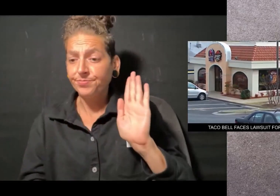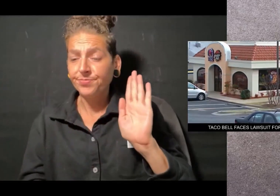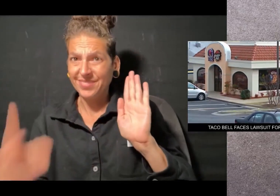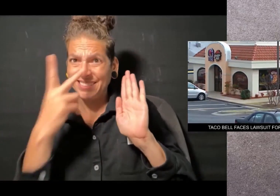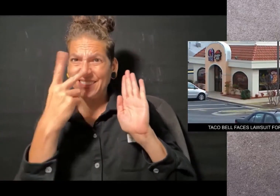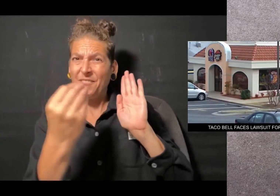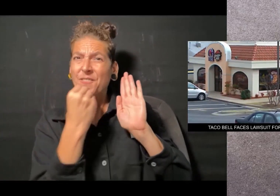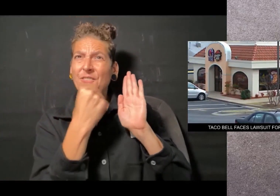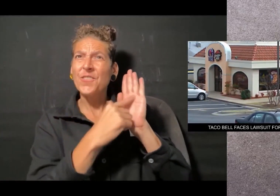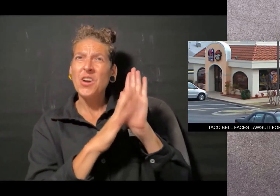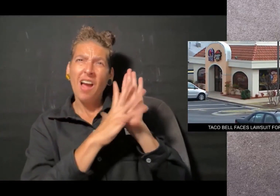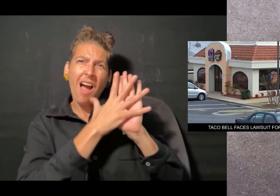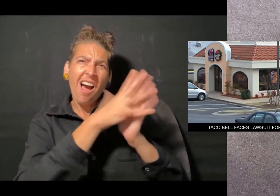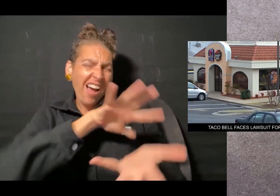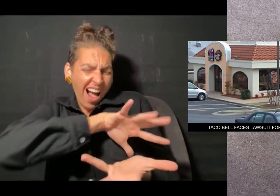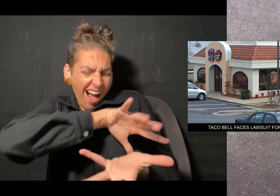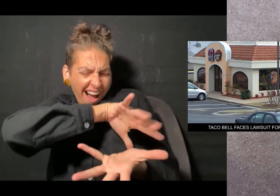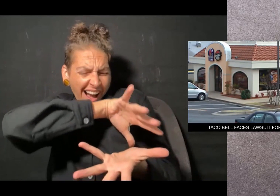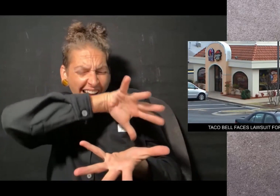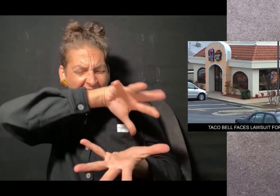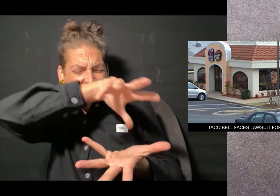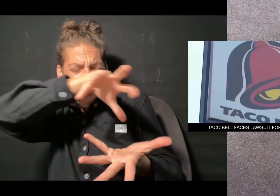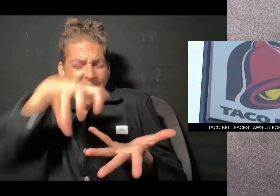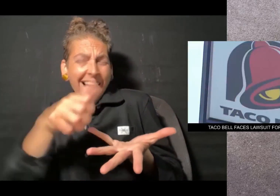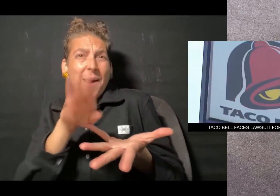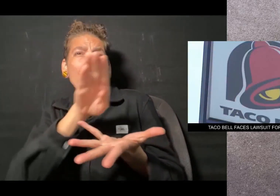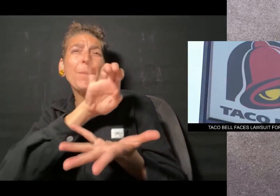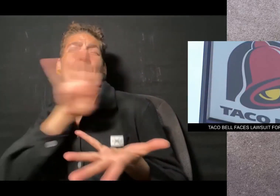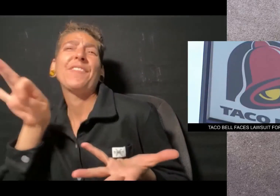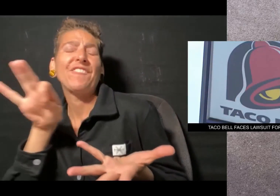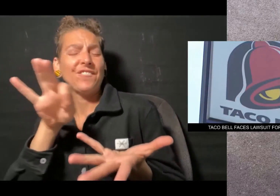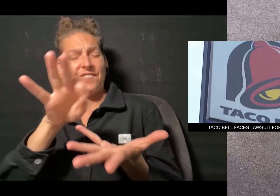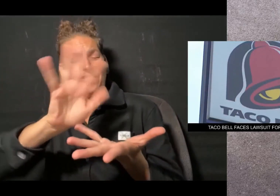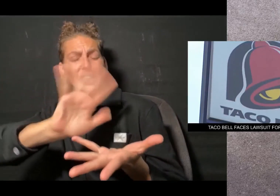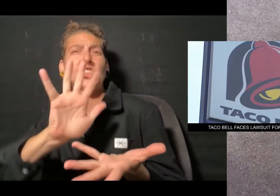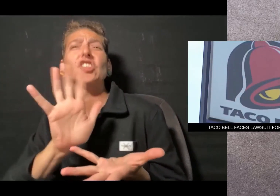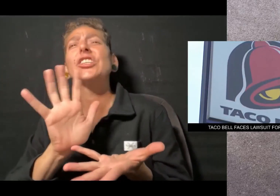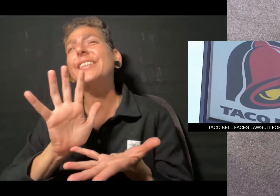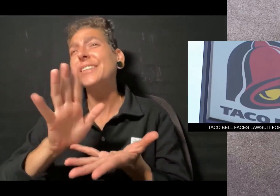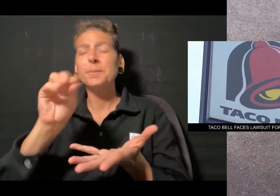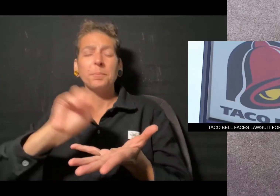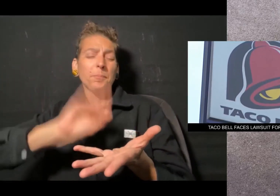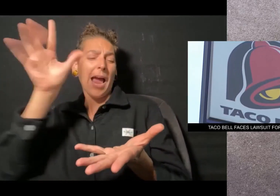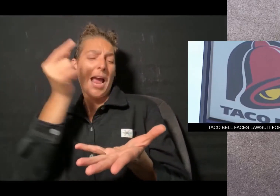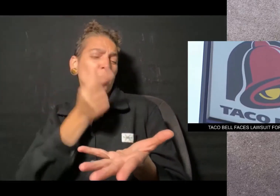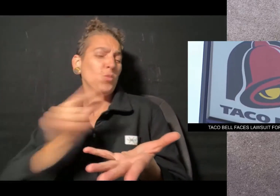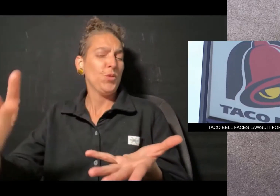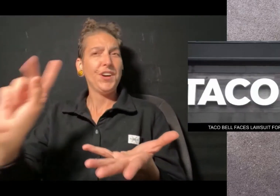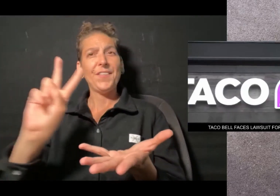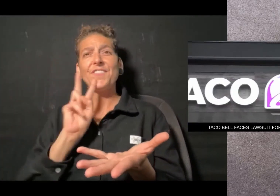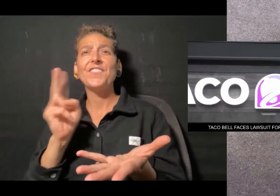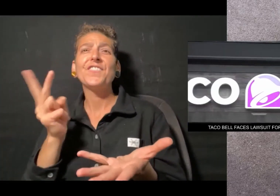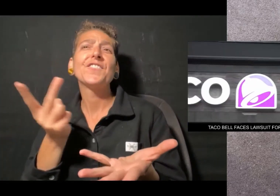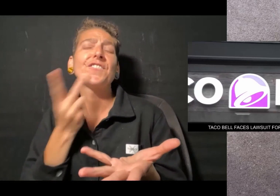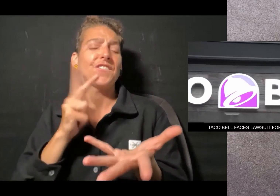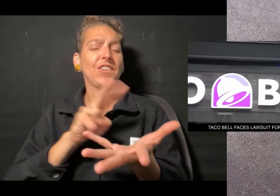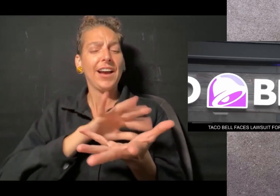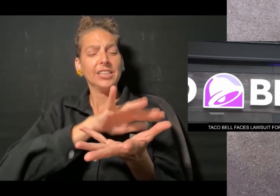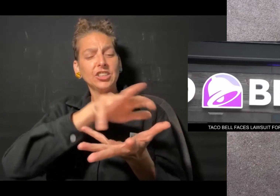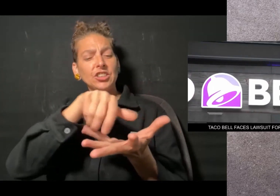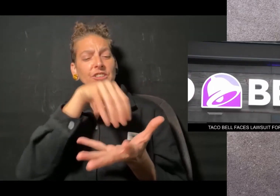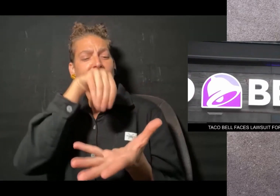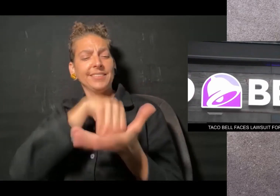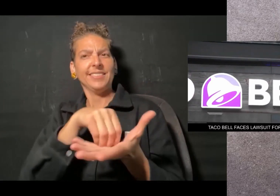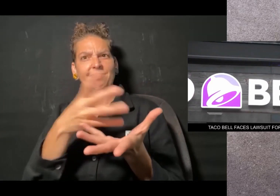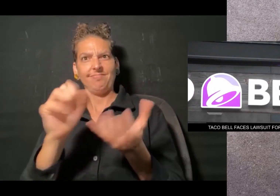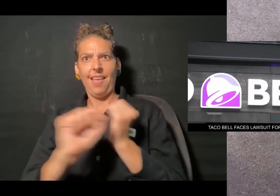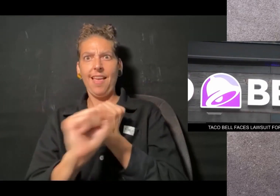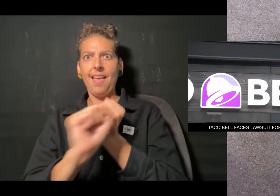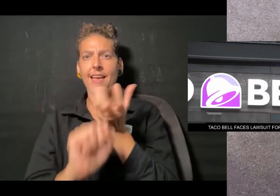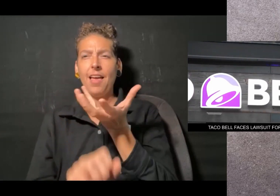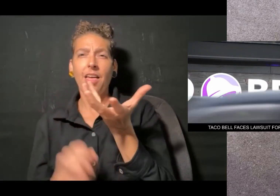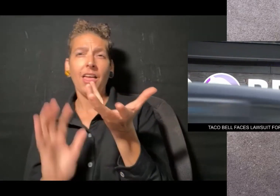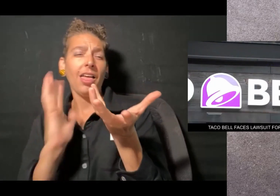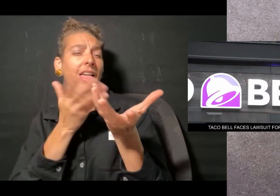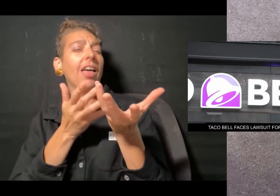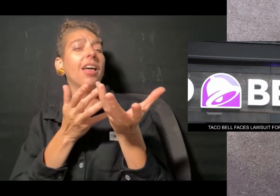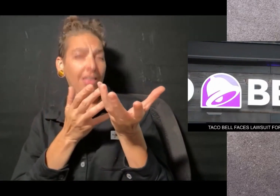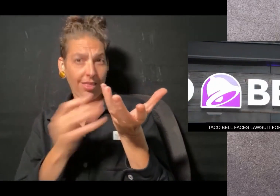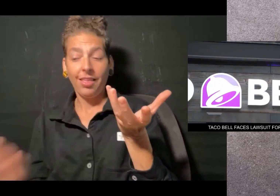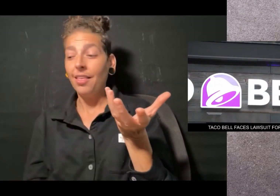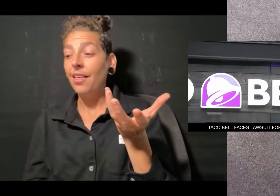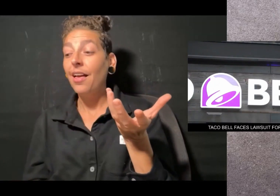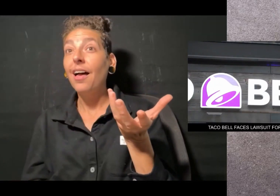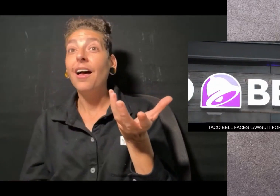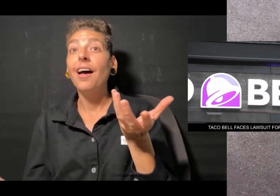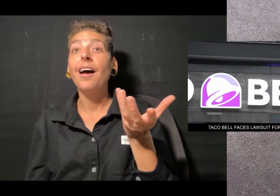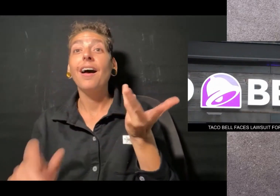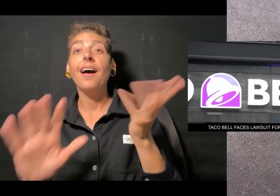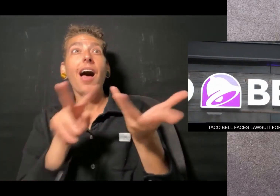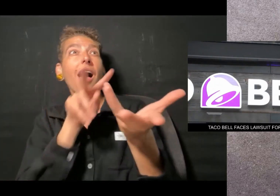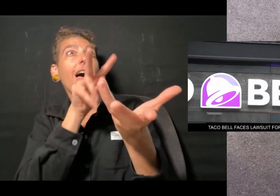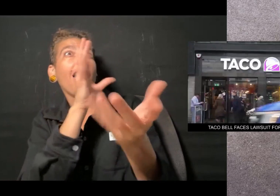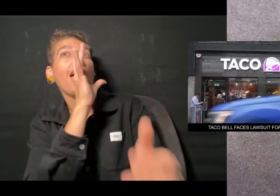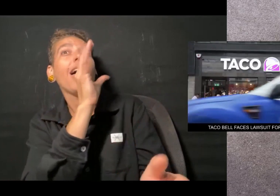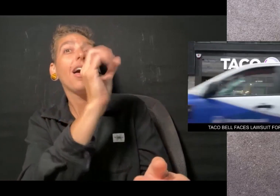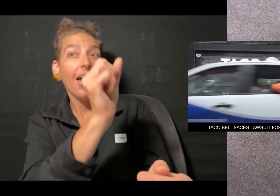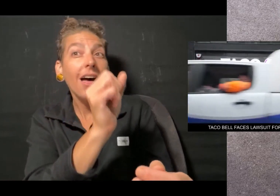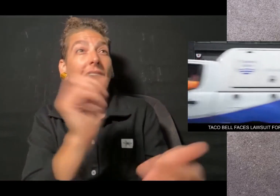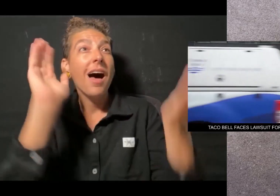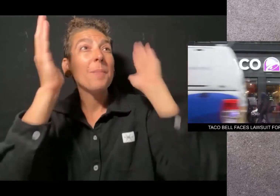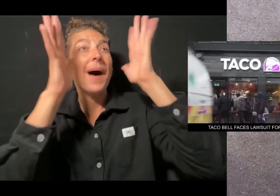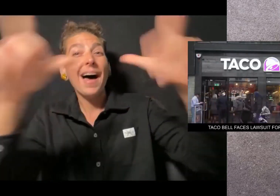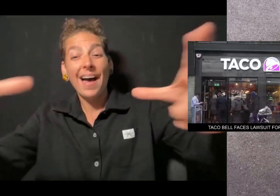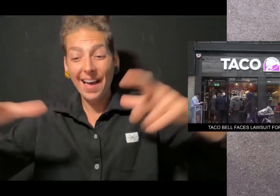food bursting with beef cheese and bright green and red vegetables in the ad